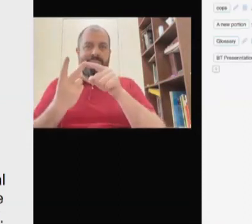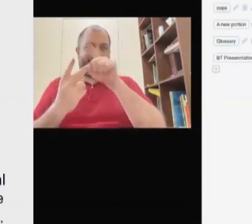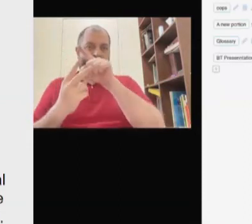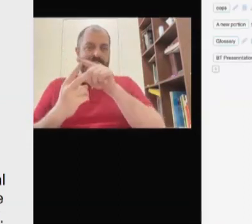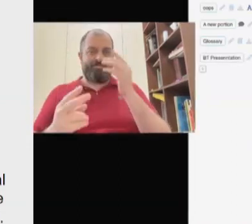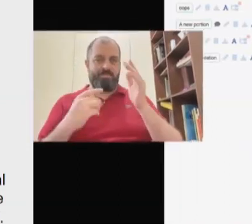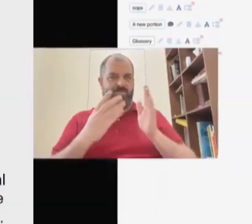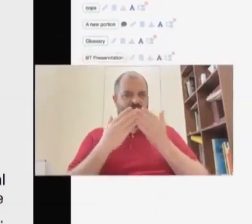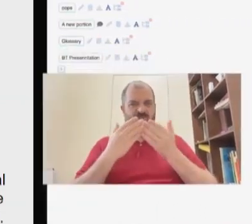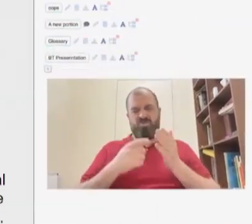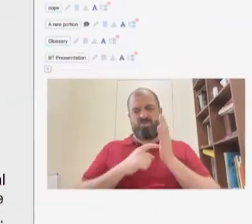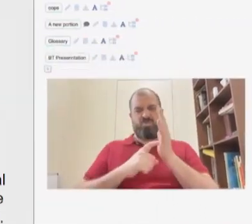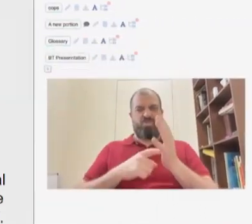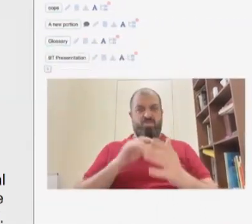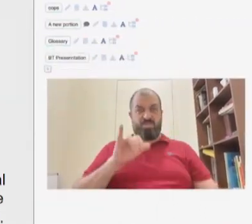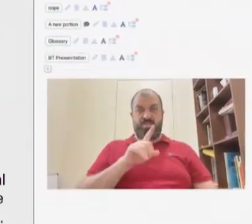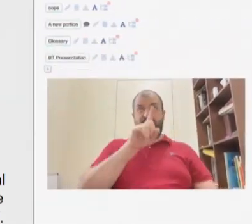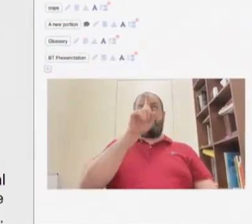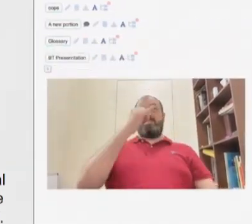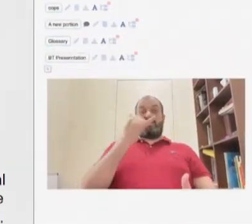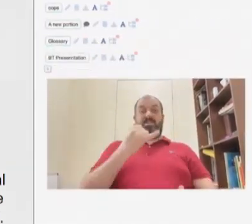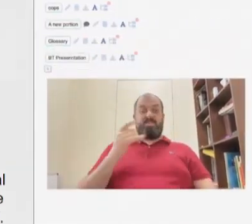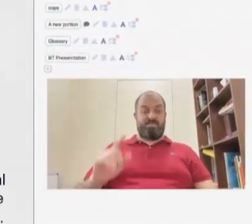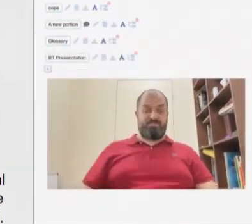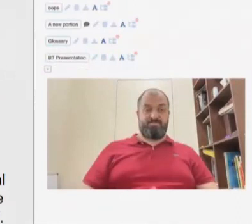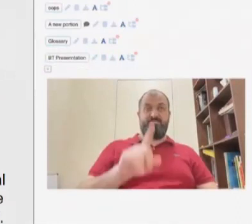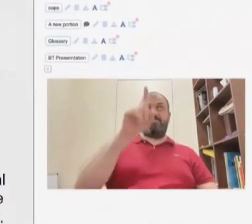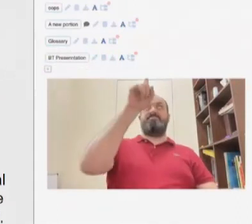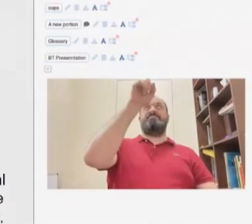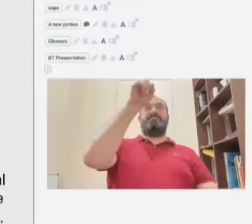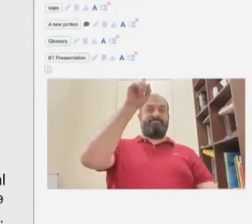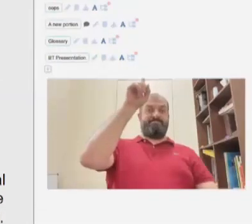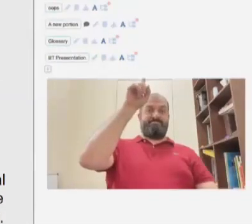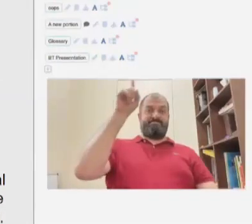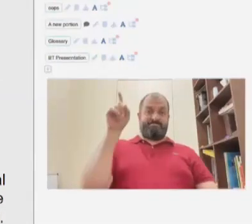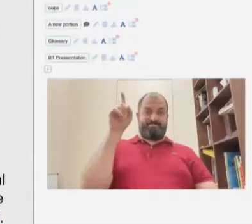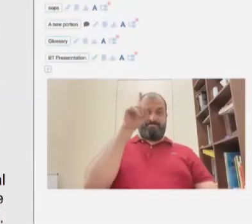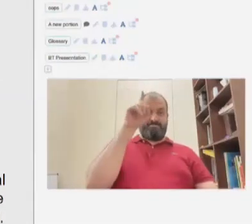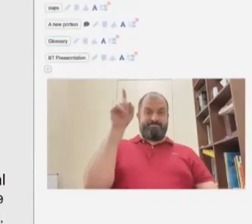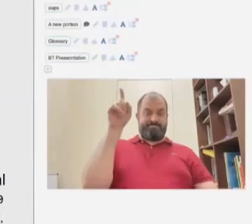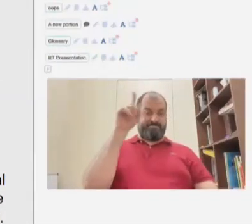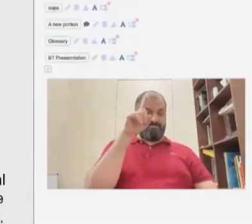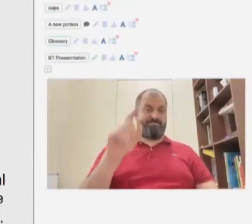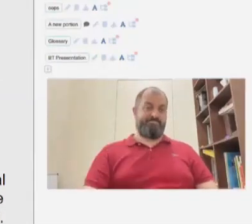They already had the first 3 icons after a portion. Those were features that we already had.